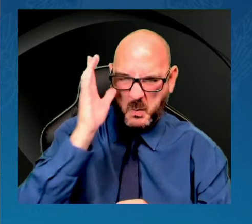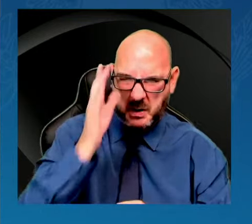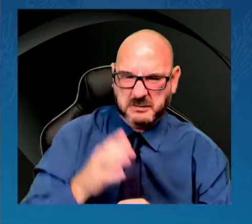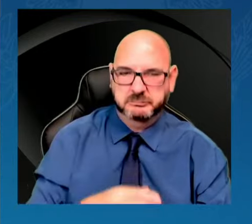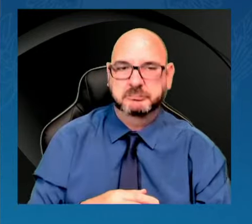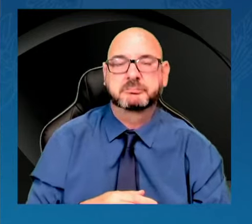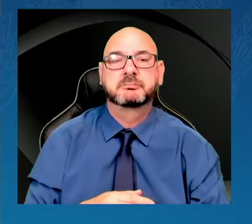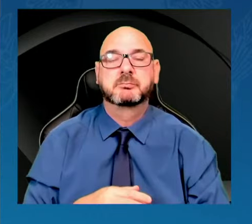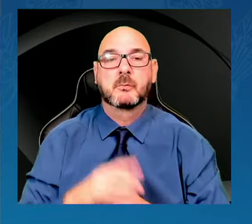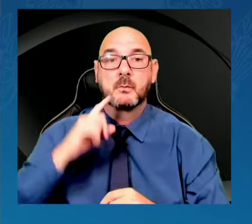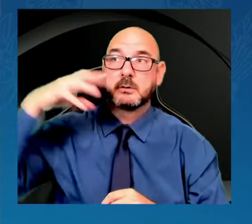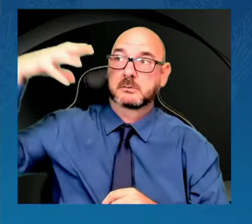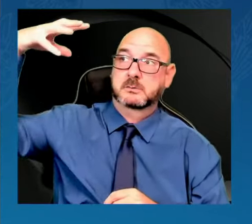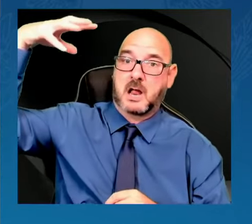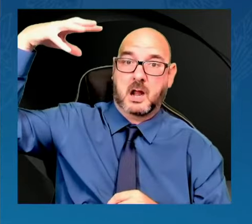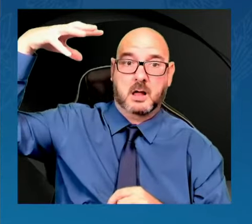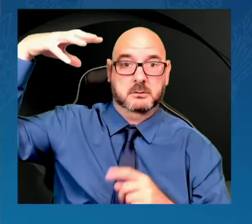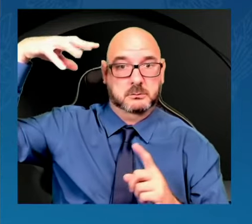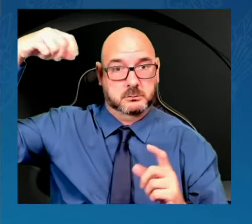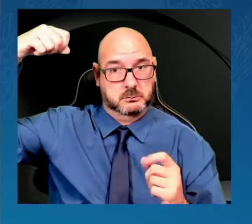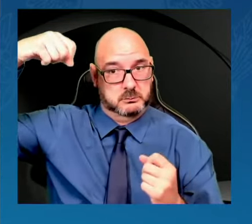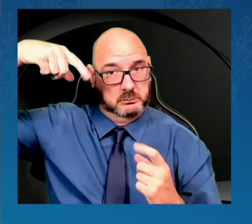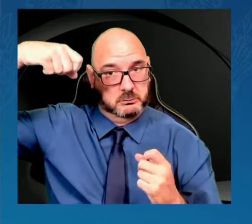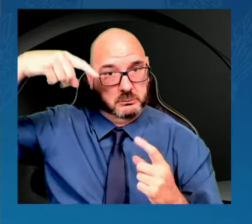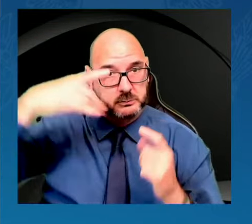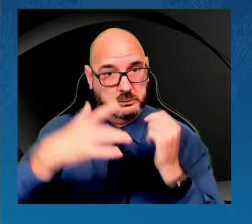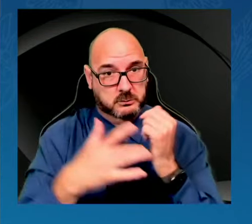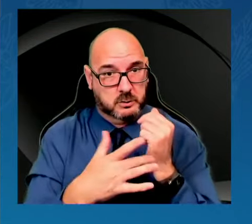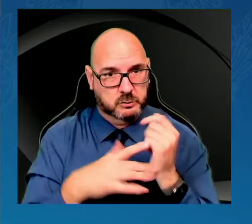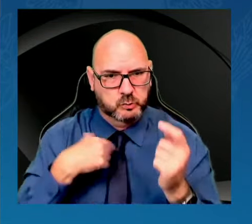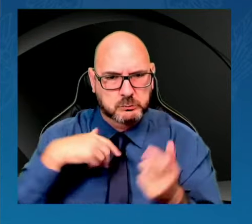if we collect the data in a way that is accessible to everyone,